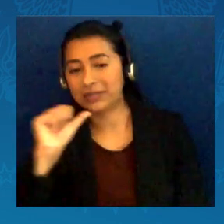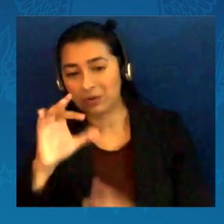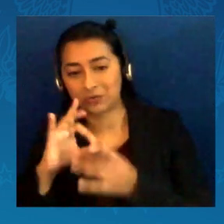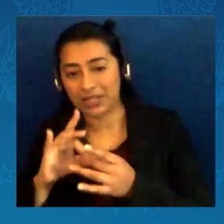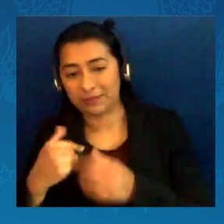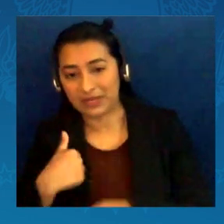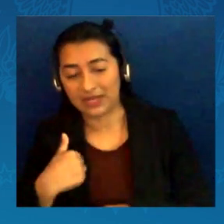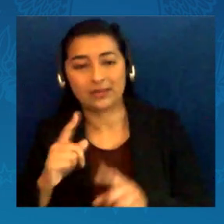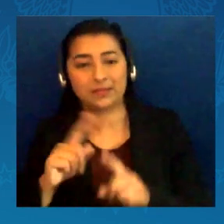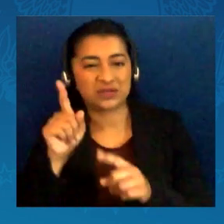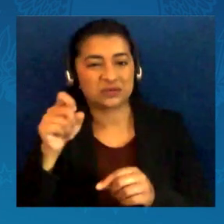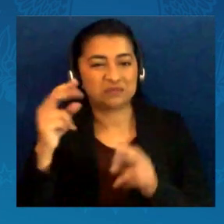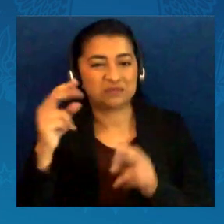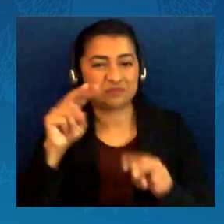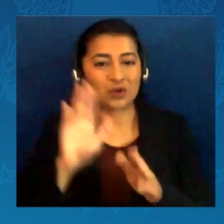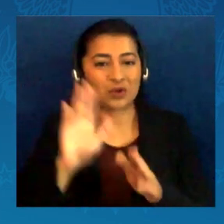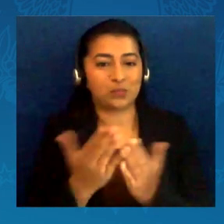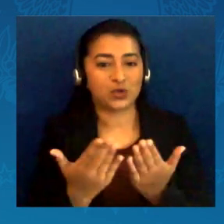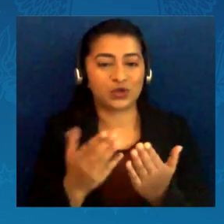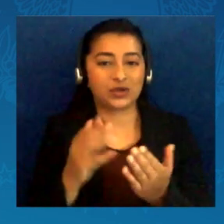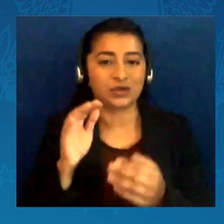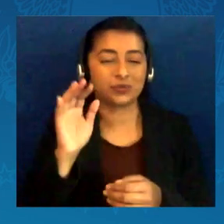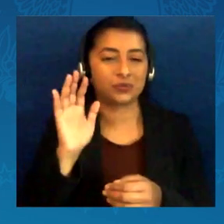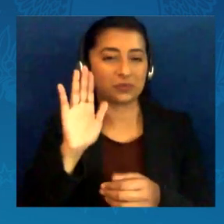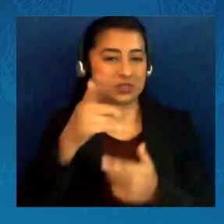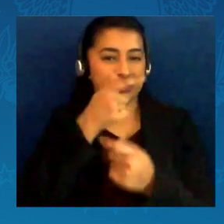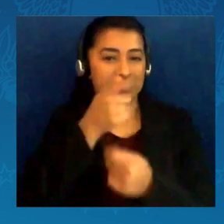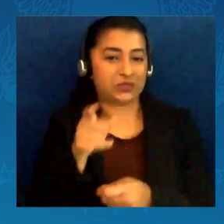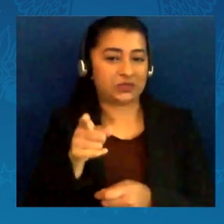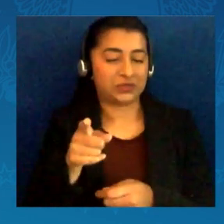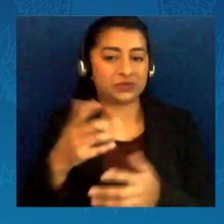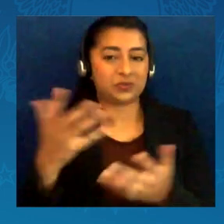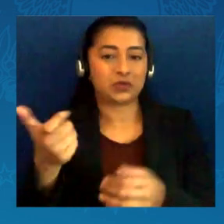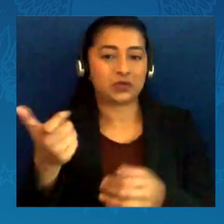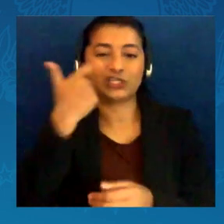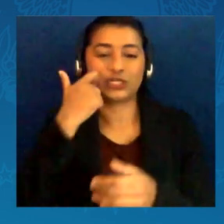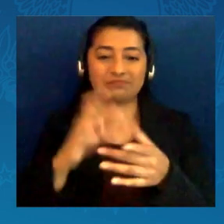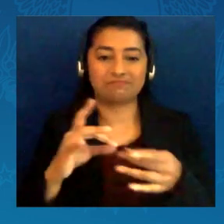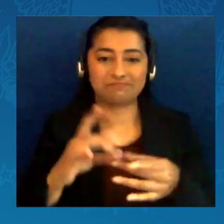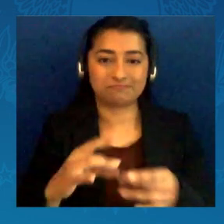in terms of all the points that you've made today. The deepest well.